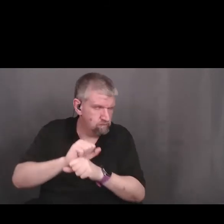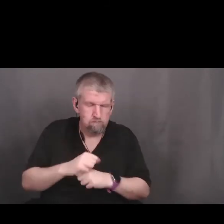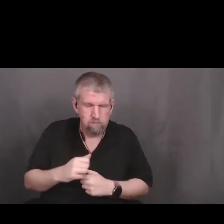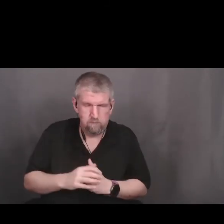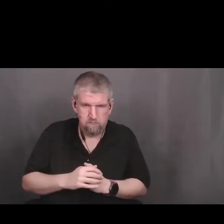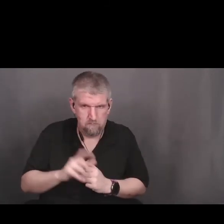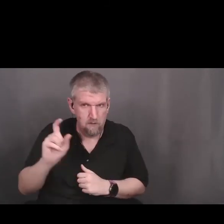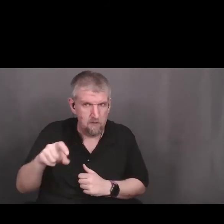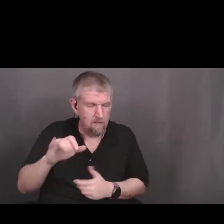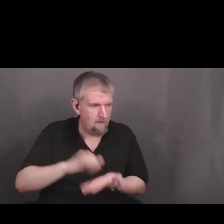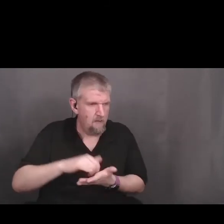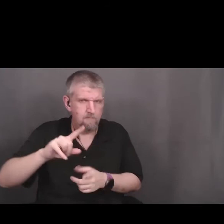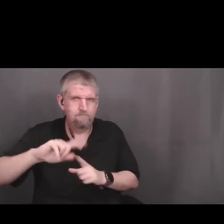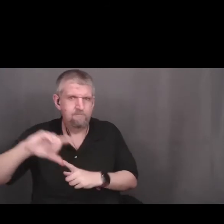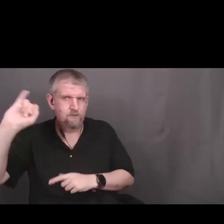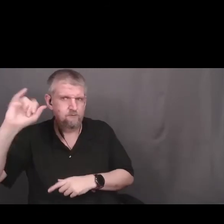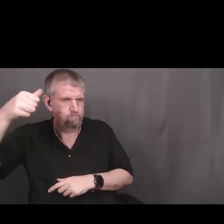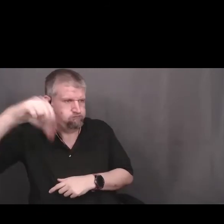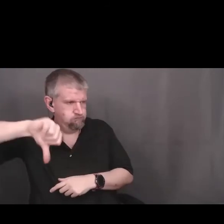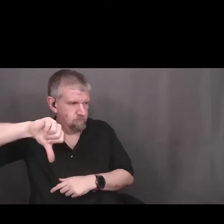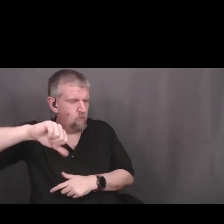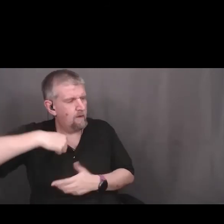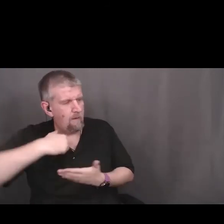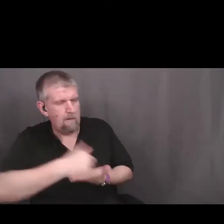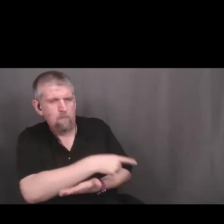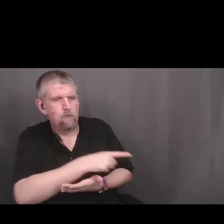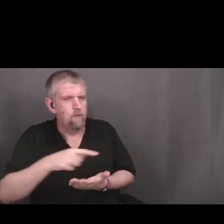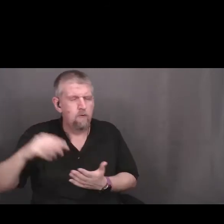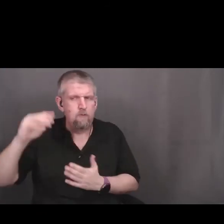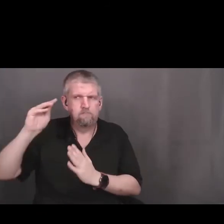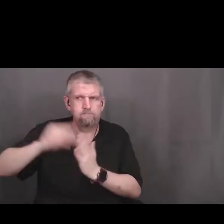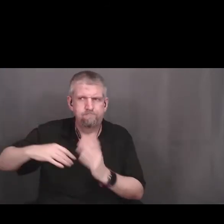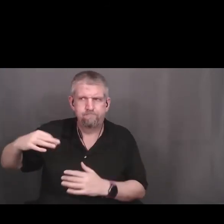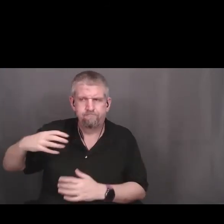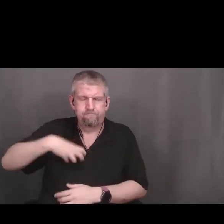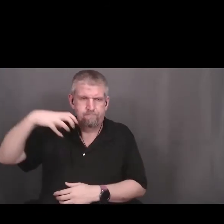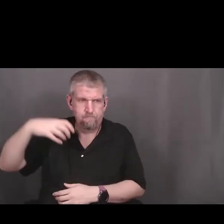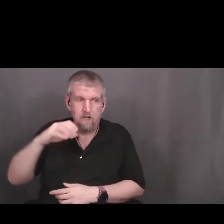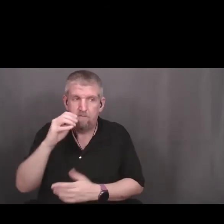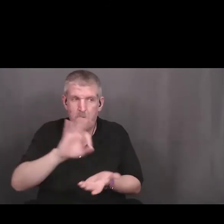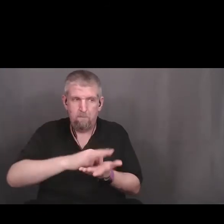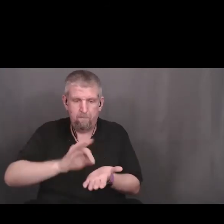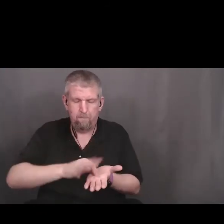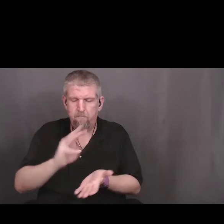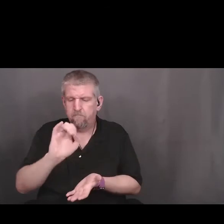and you were denied, we can help address that. If you're receiving Medicaid, but it's been terminated